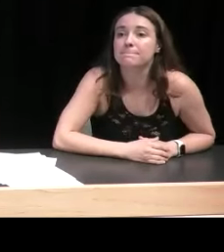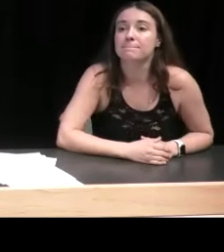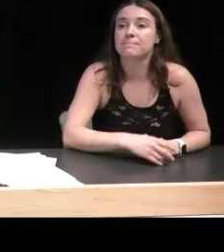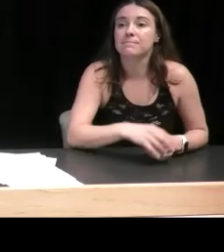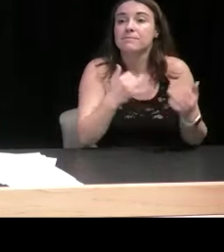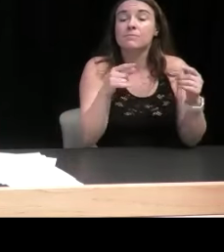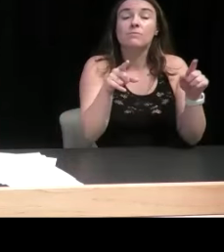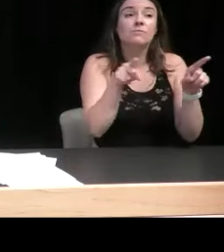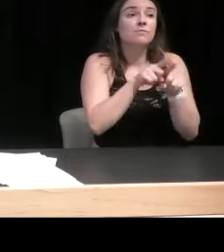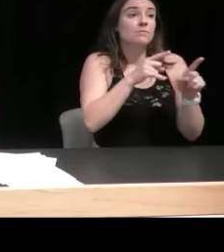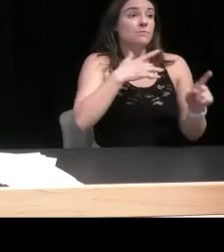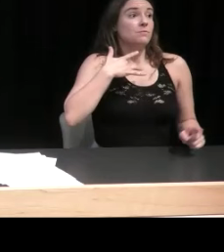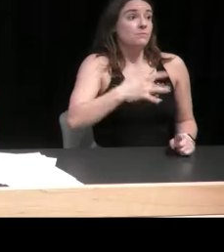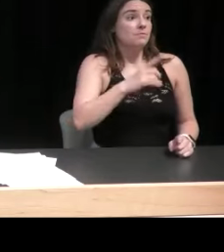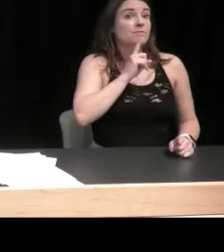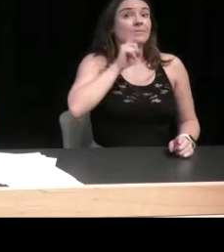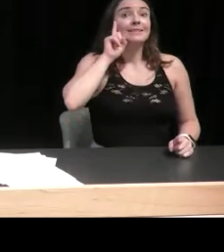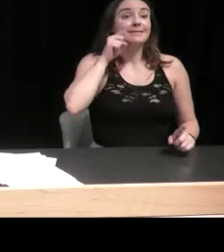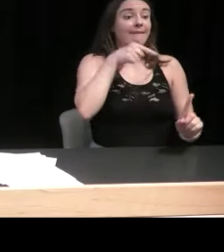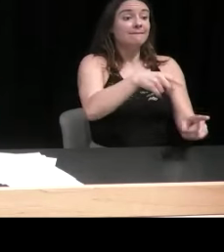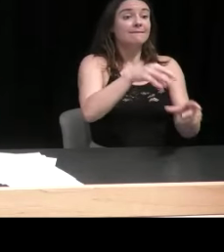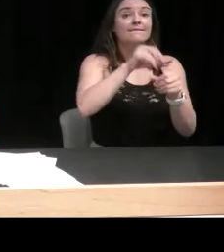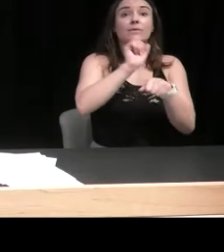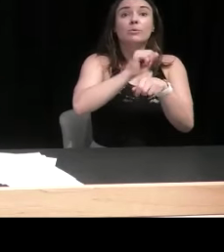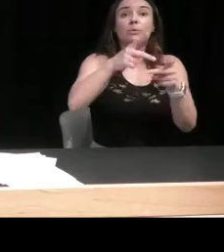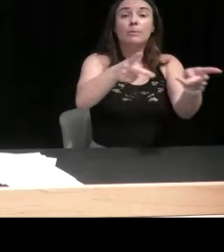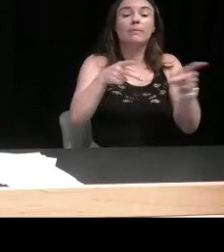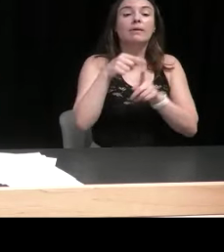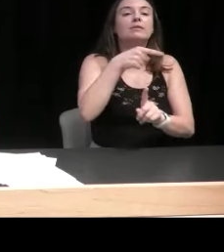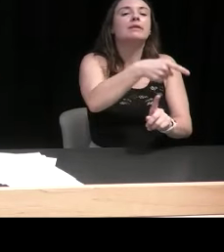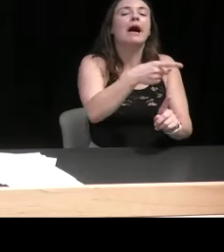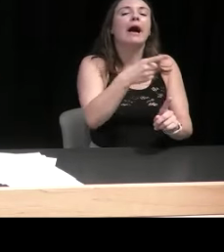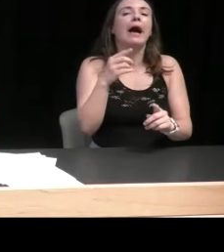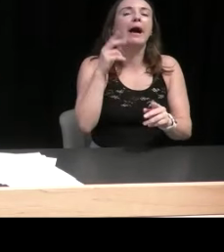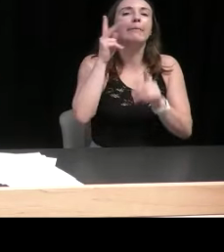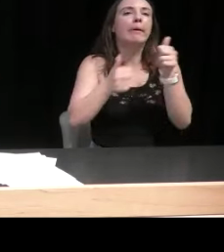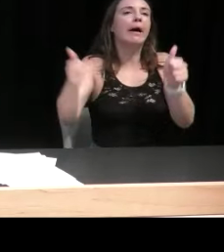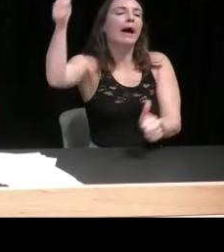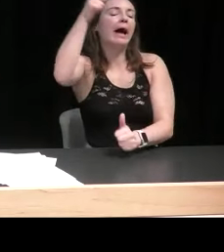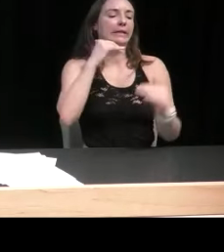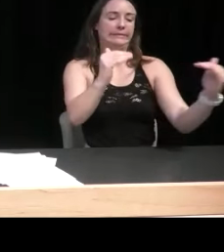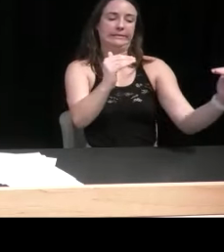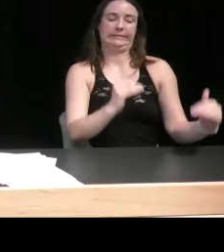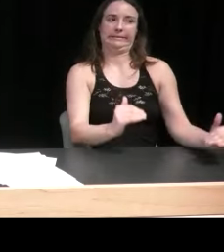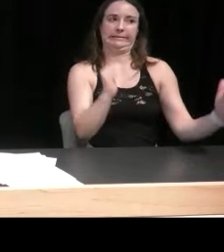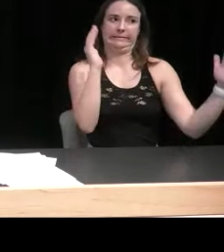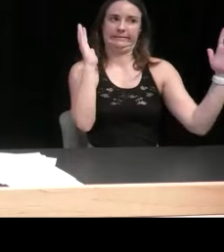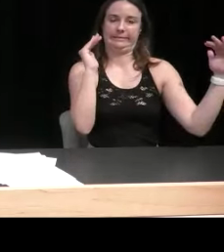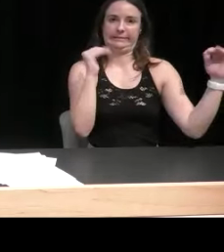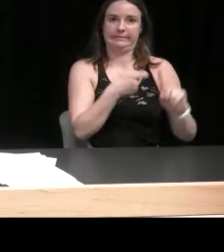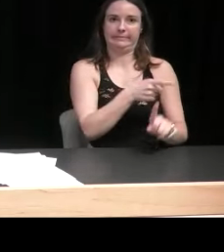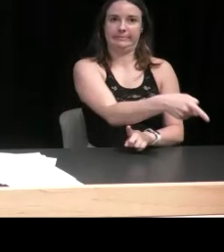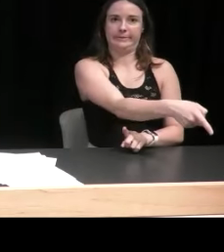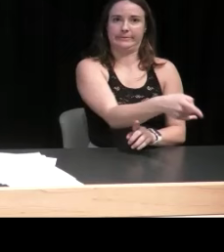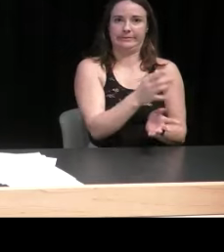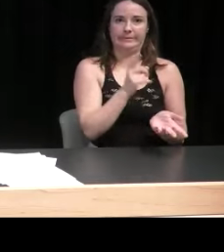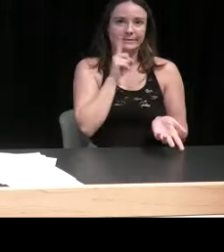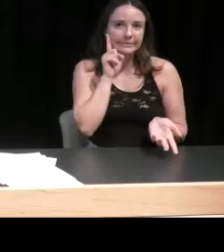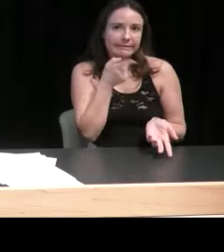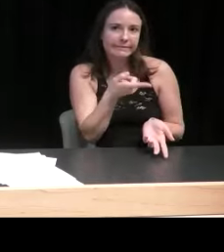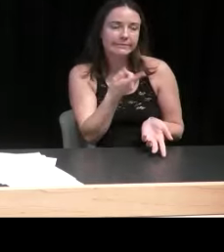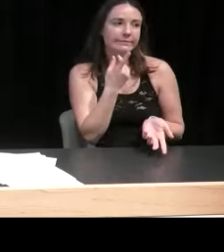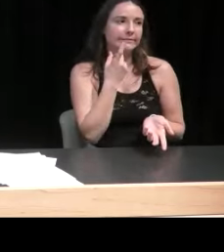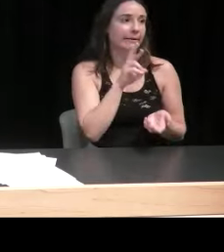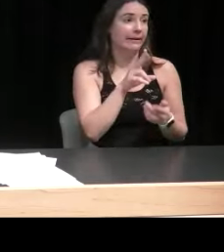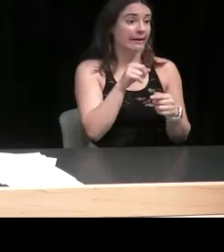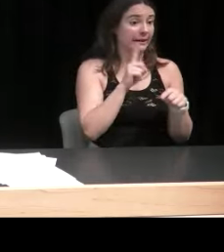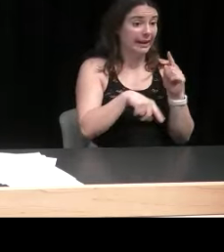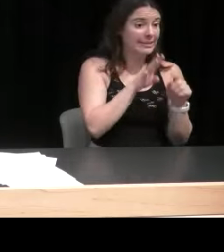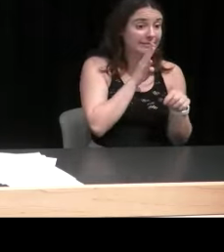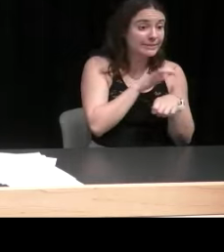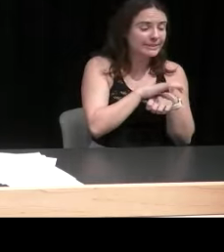co-workers deaf individuals in the workplace um people have lower expectations from deaf